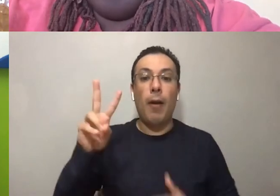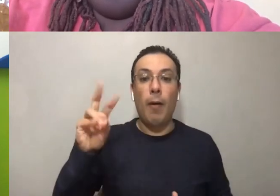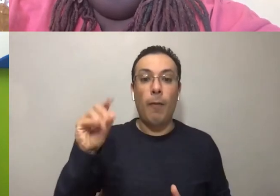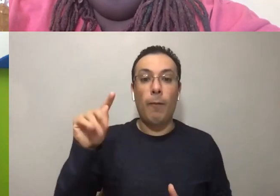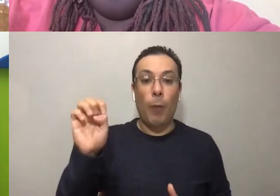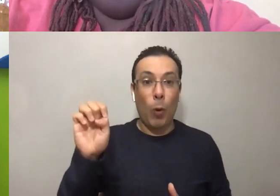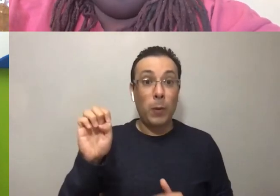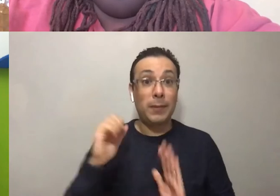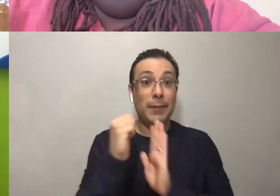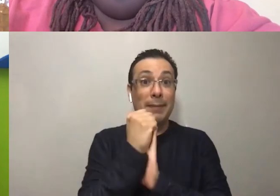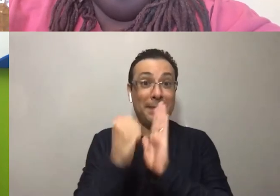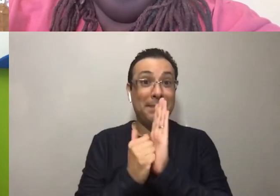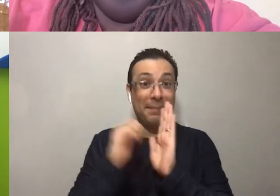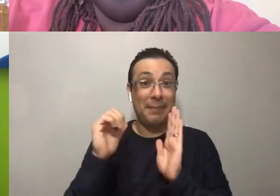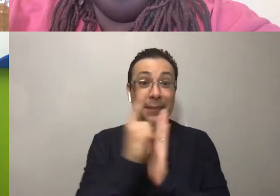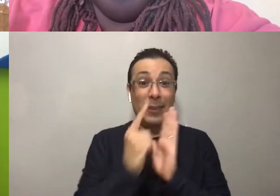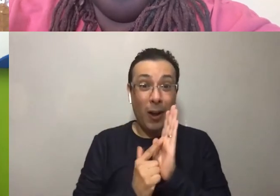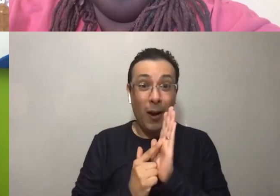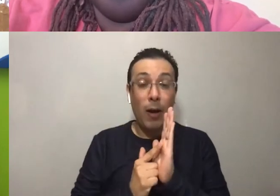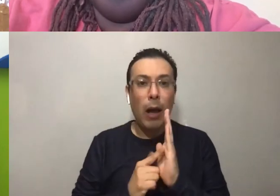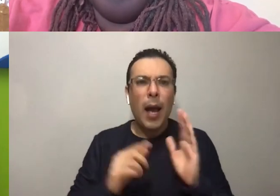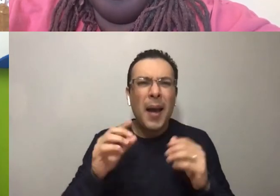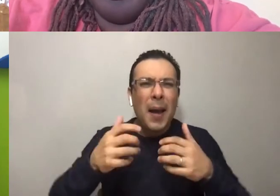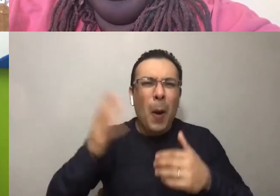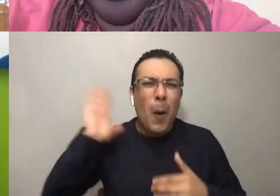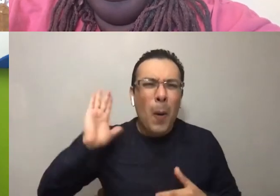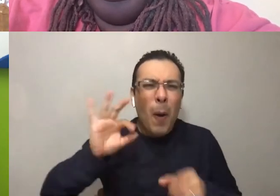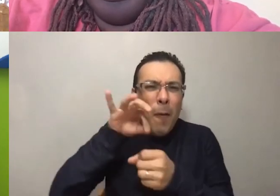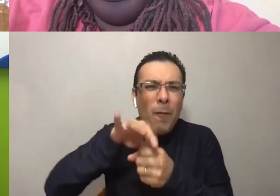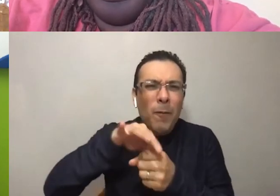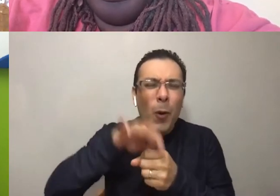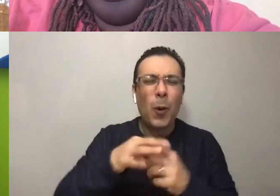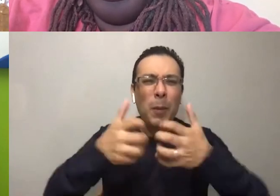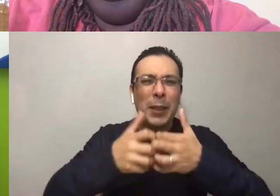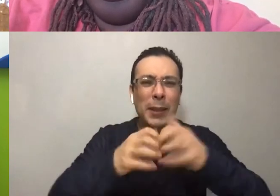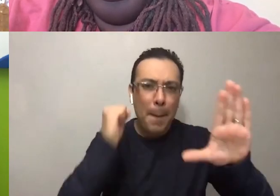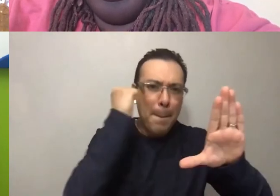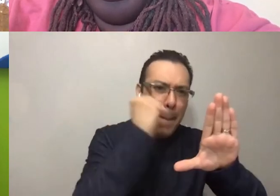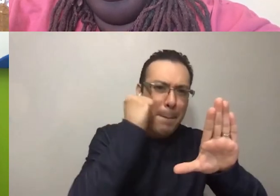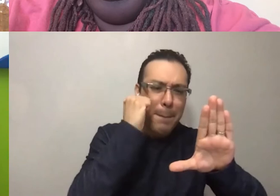and it created a lot of the accessible voting technology we use now. And that’s been a great